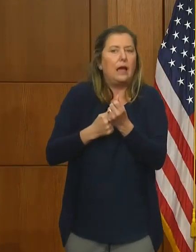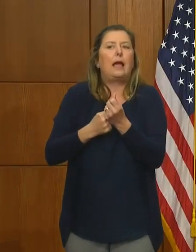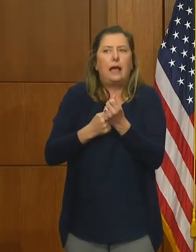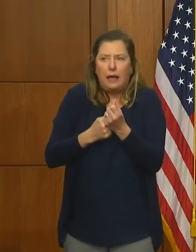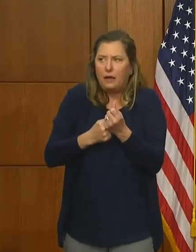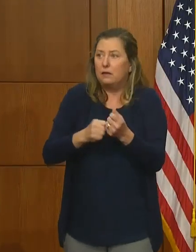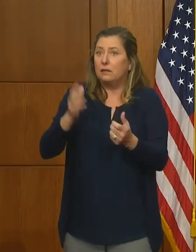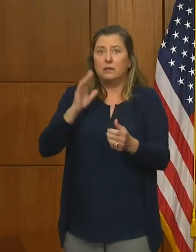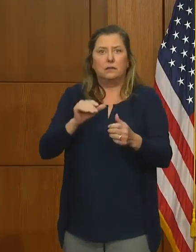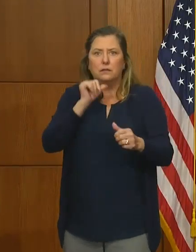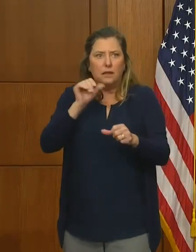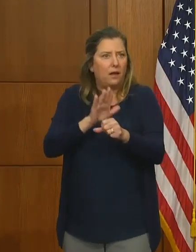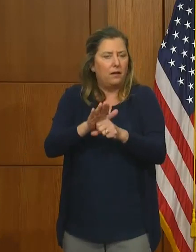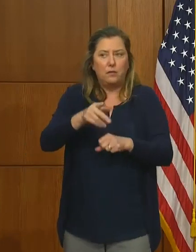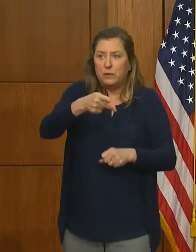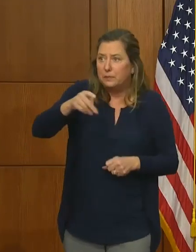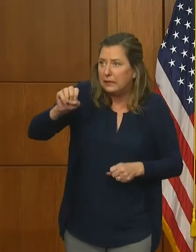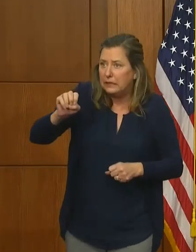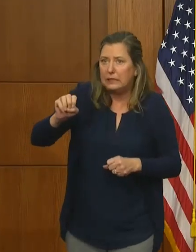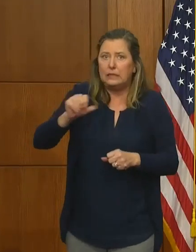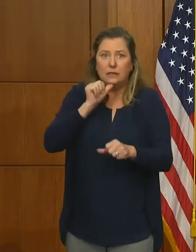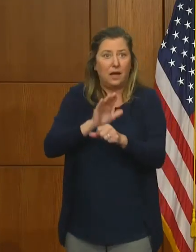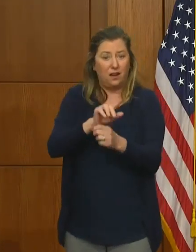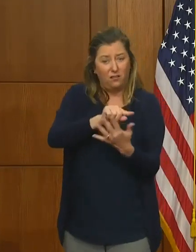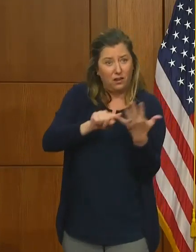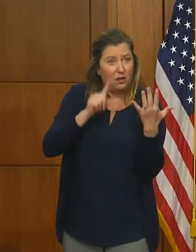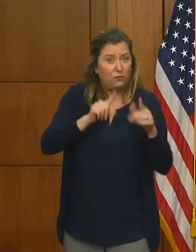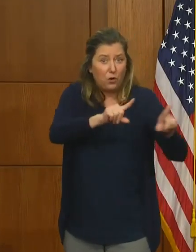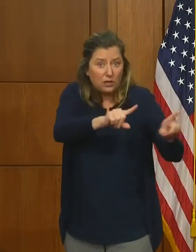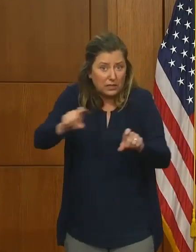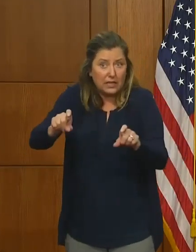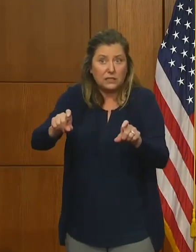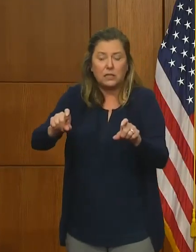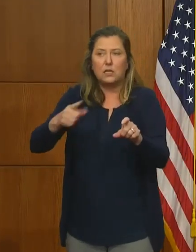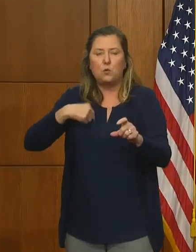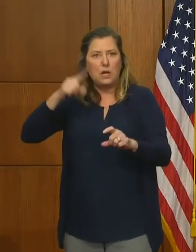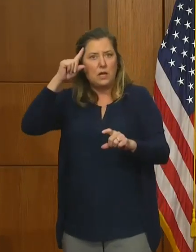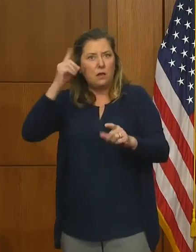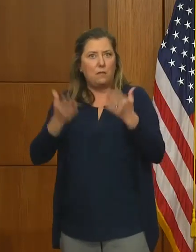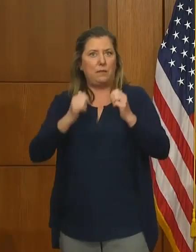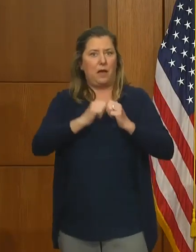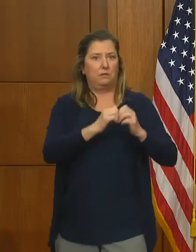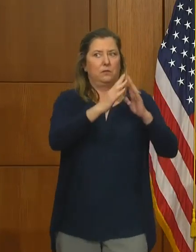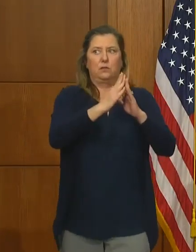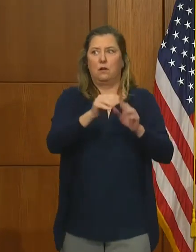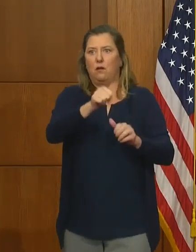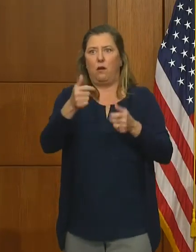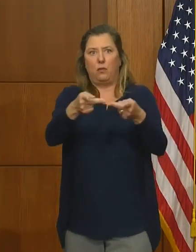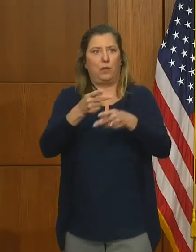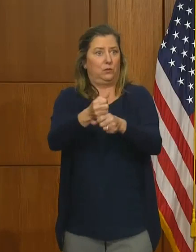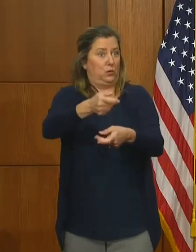STRUGGLE TO GET ENOUGH PPE AS WELL AS SUPPLIES FOR TESTING